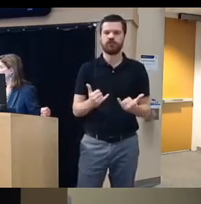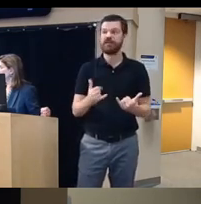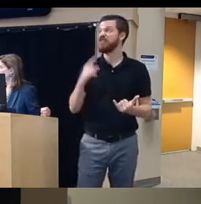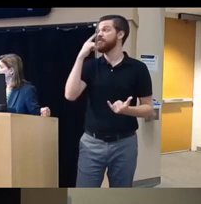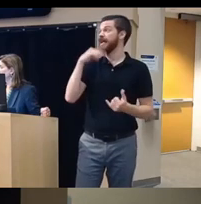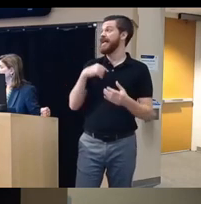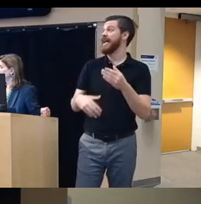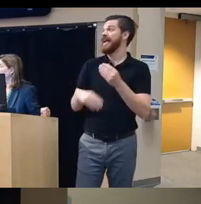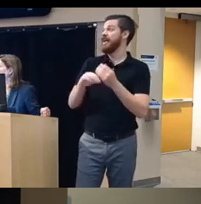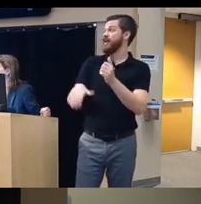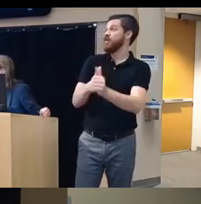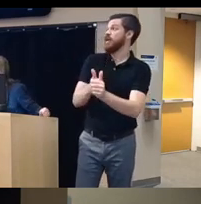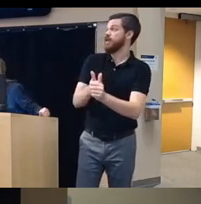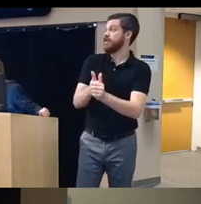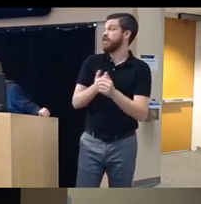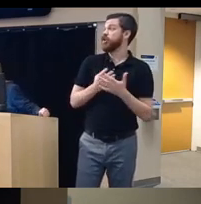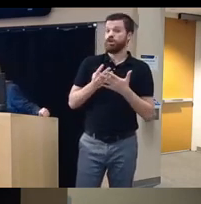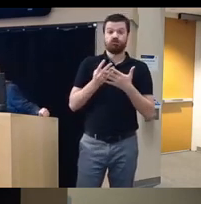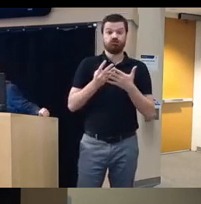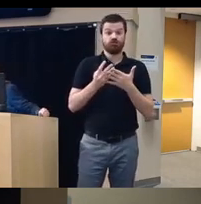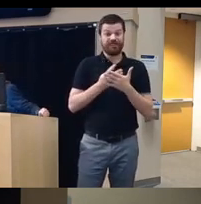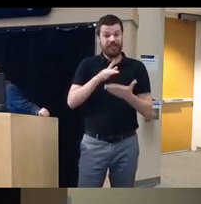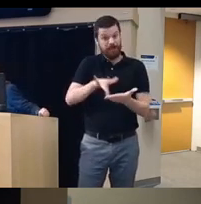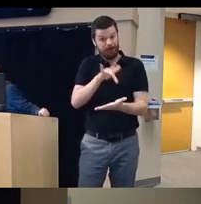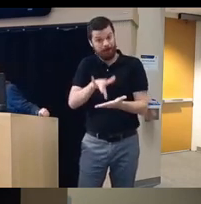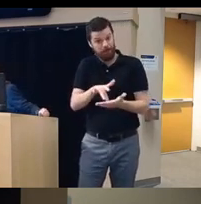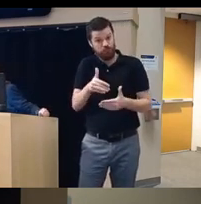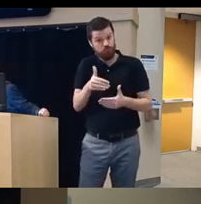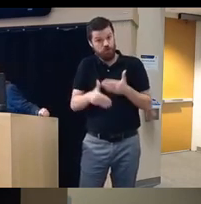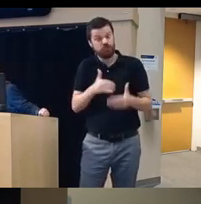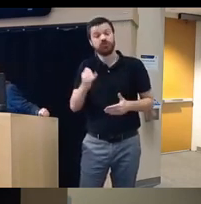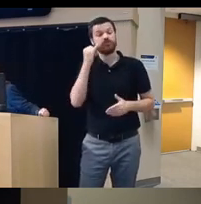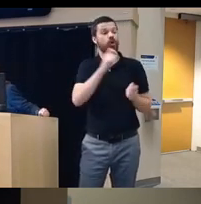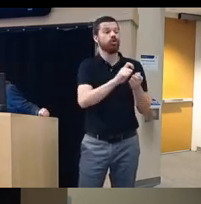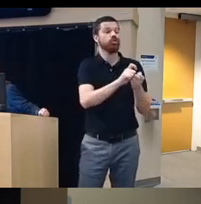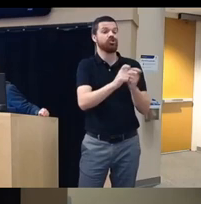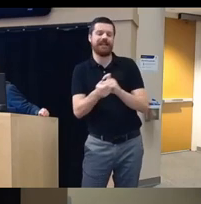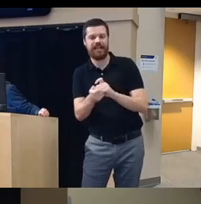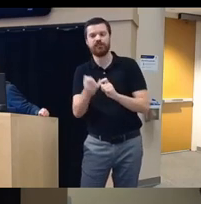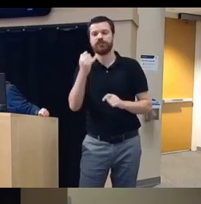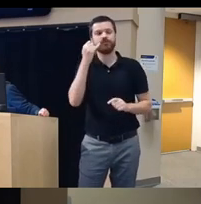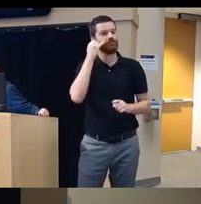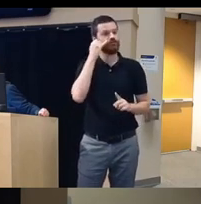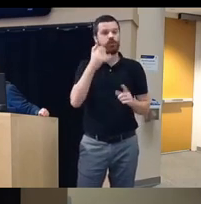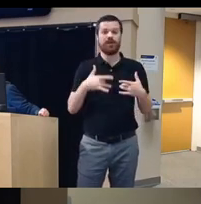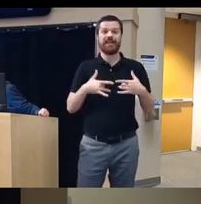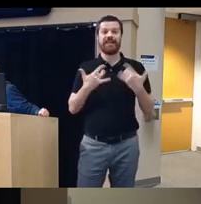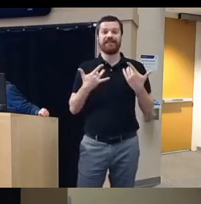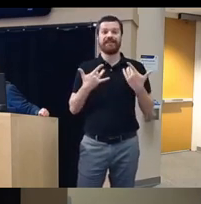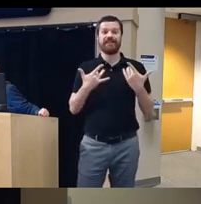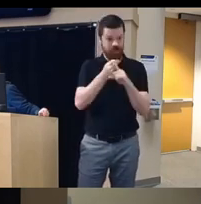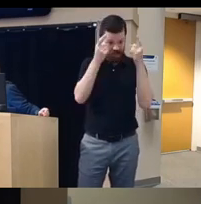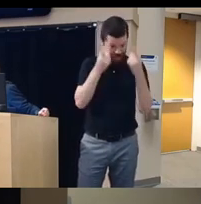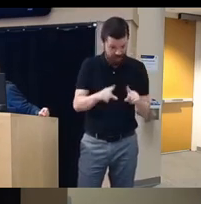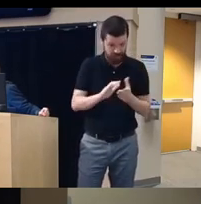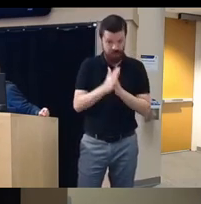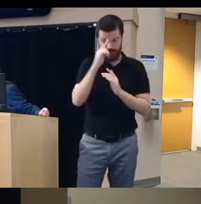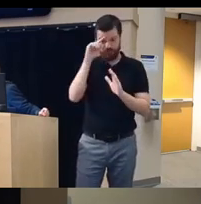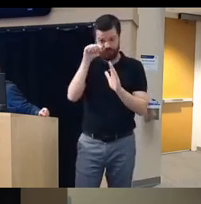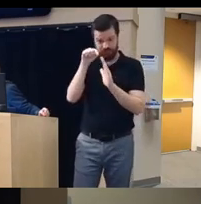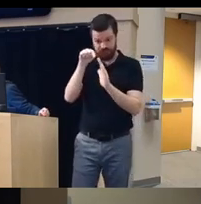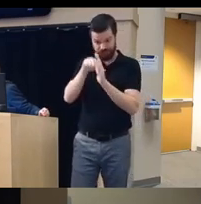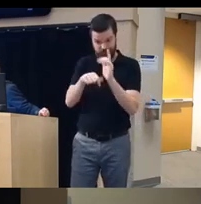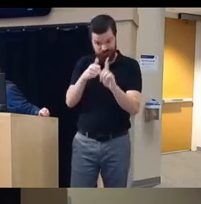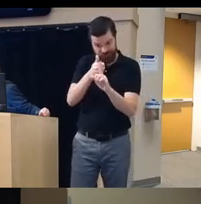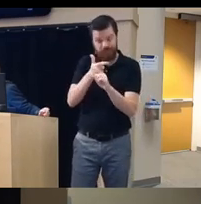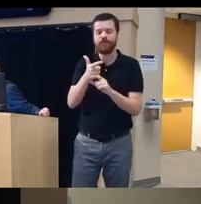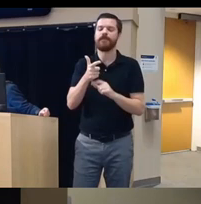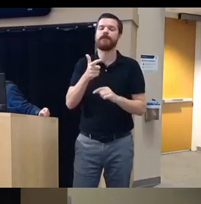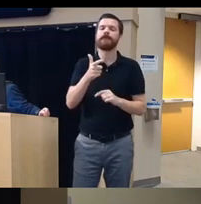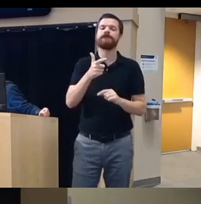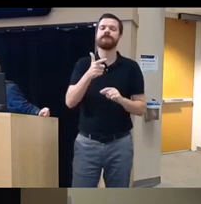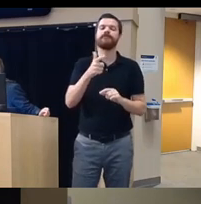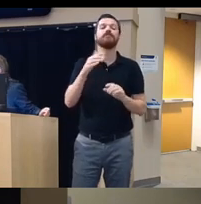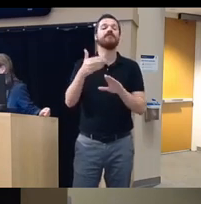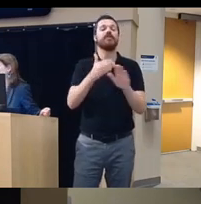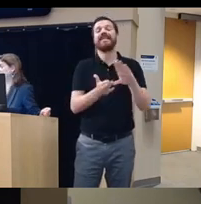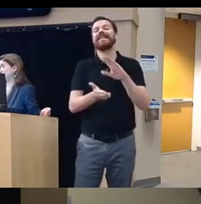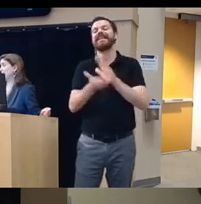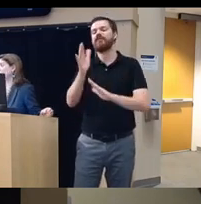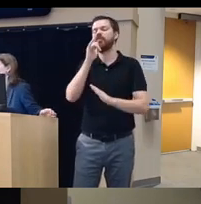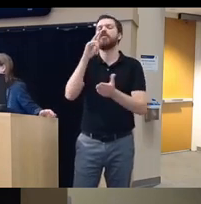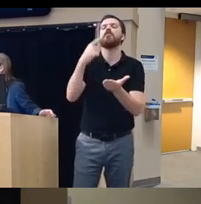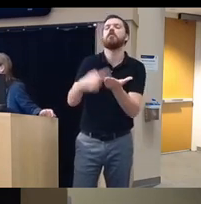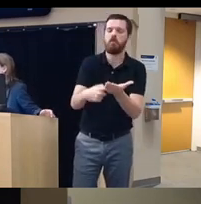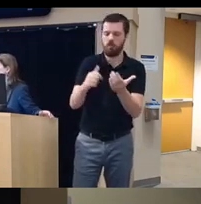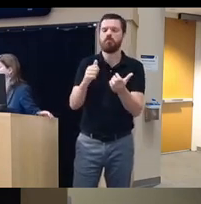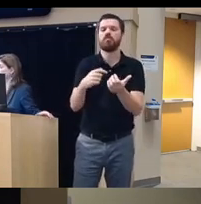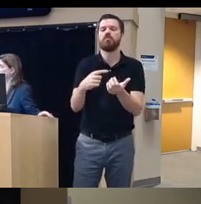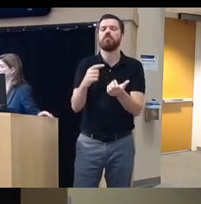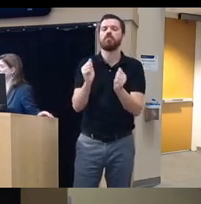yeah yes they touch base for the clinici before they leave yeah that's a good question all right